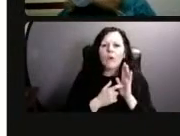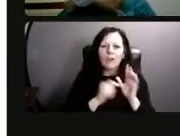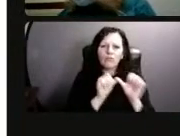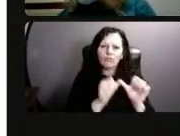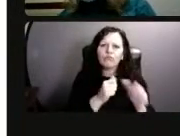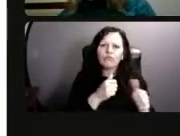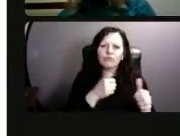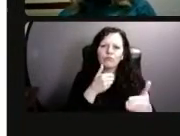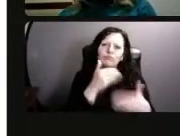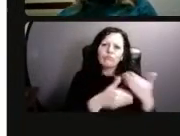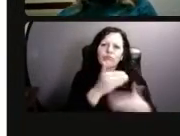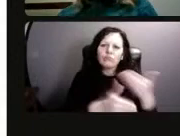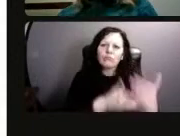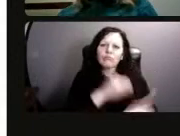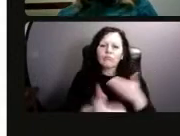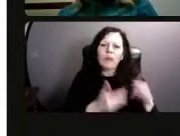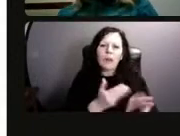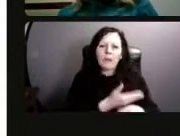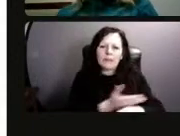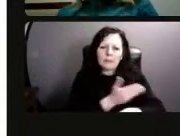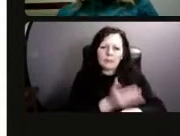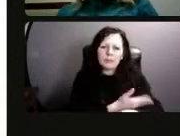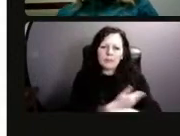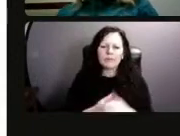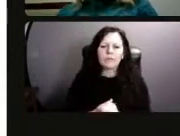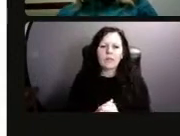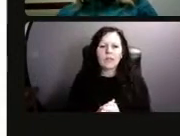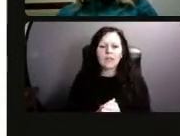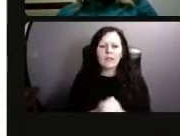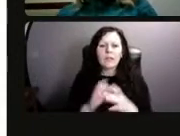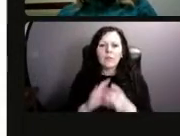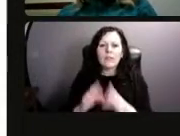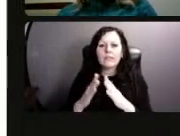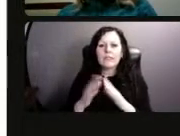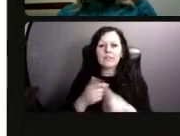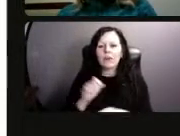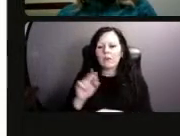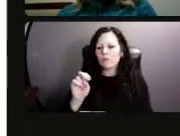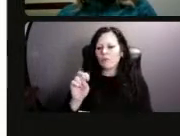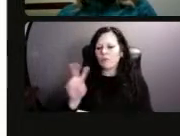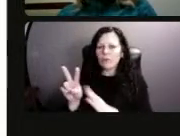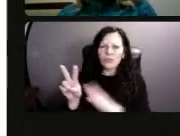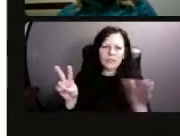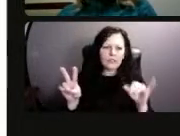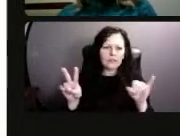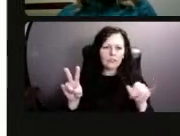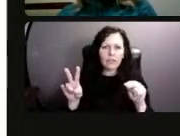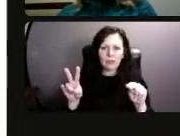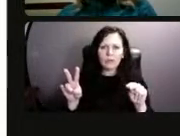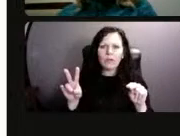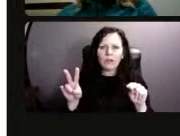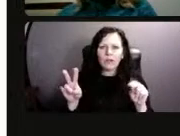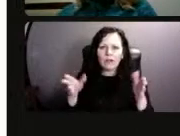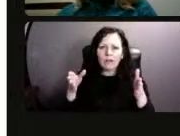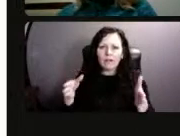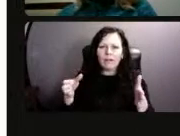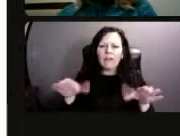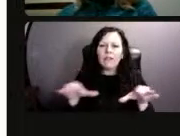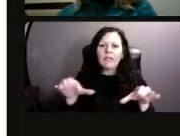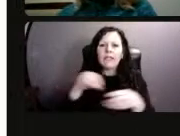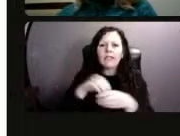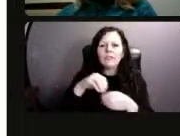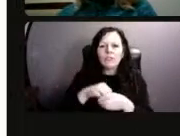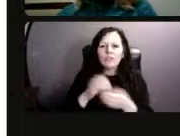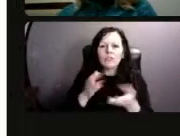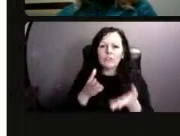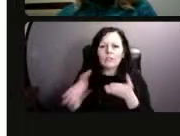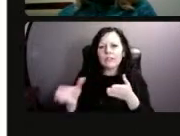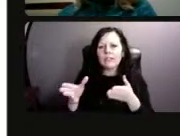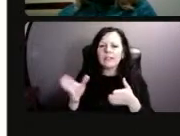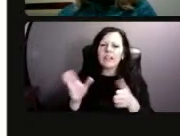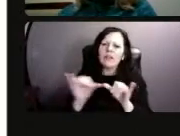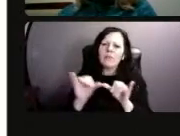THE OUTSIDE AND LIKE ENGINE.